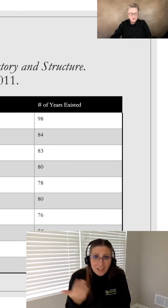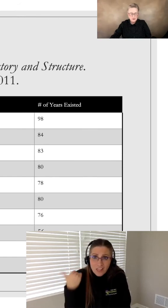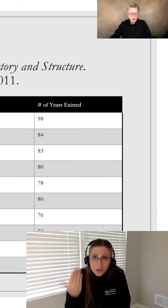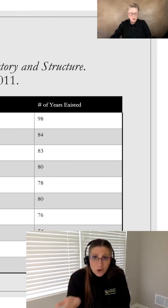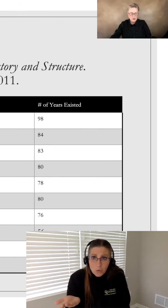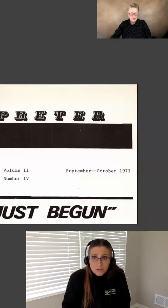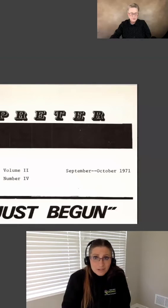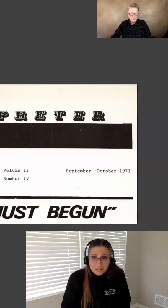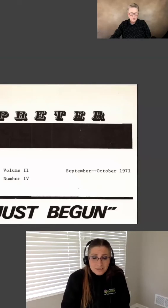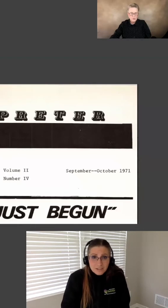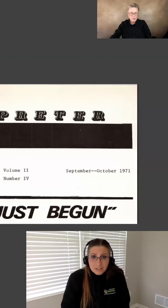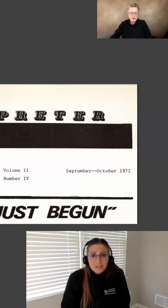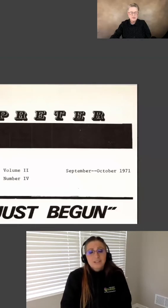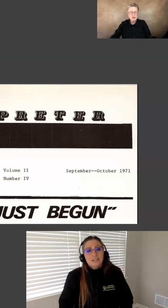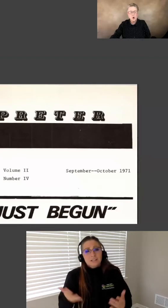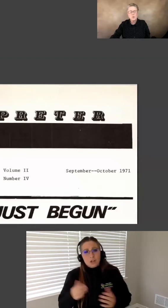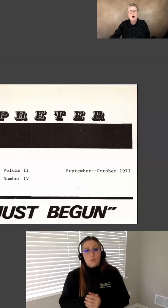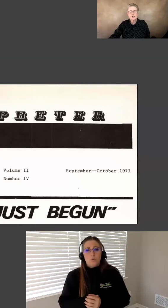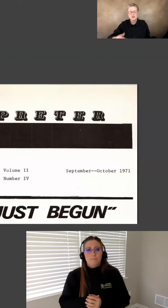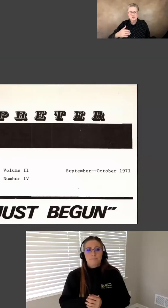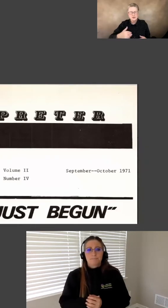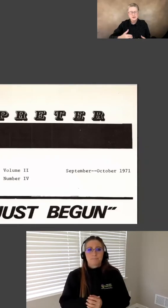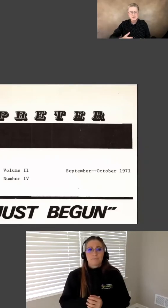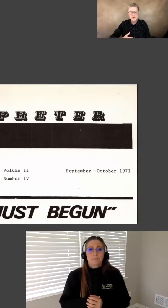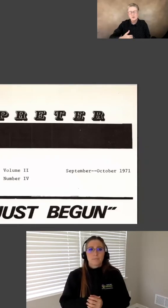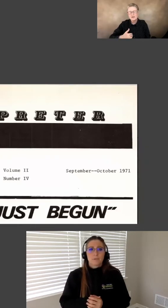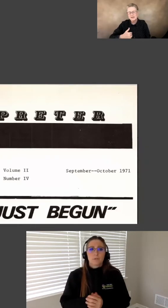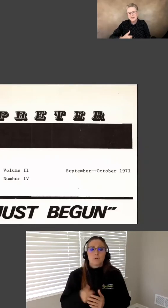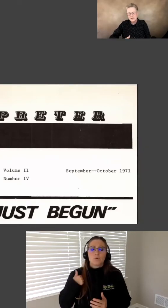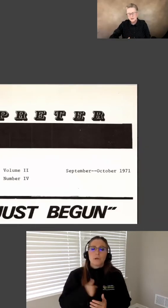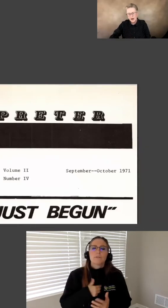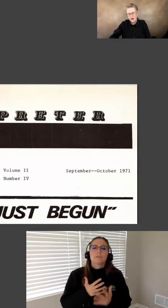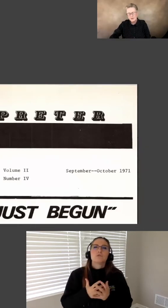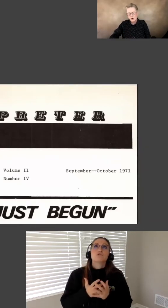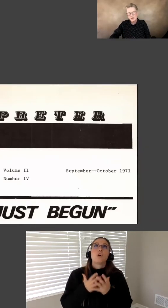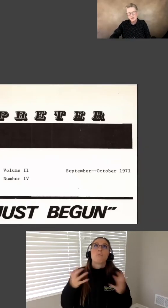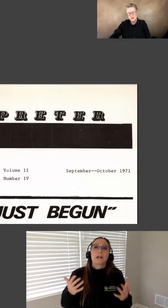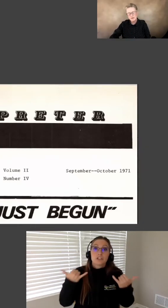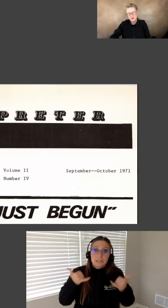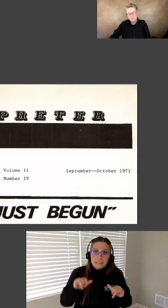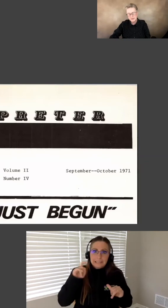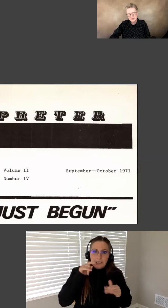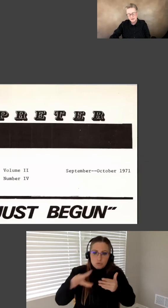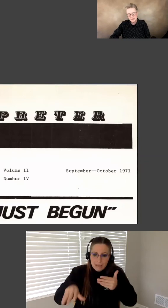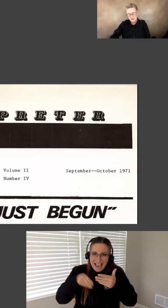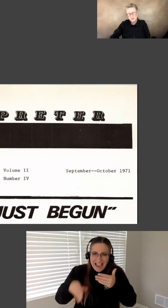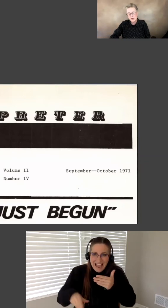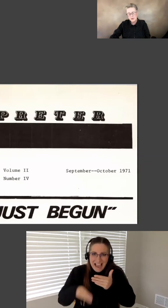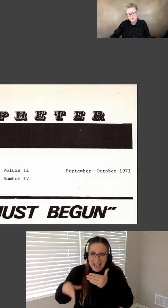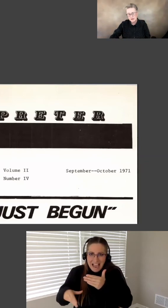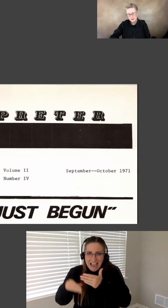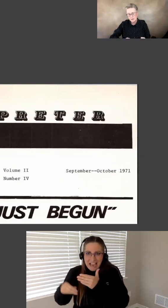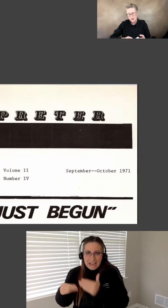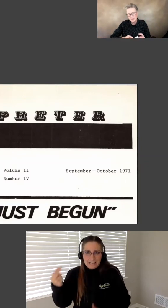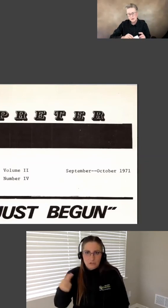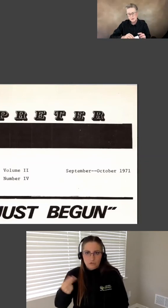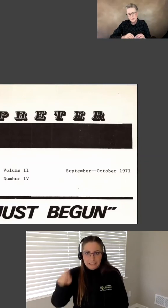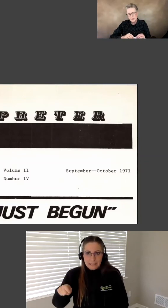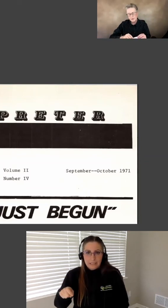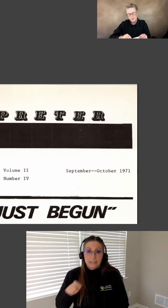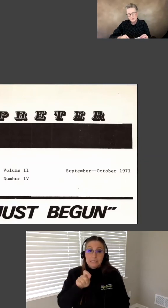so we have so much that we need to have in our history and that is missing especially